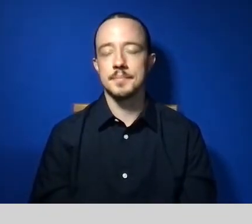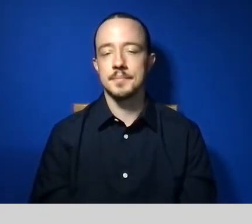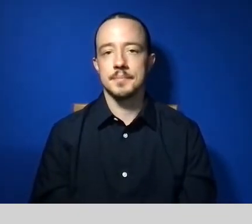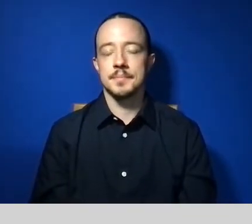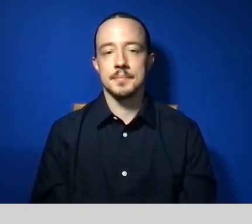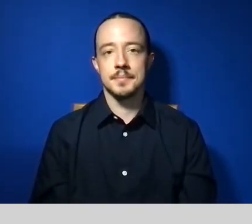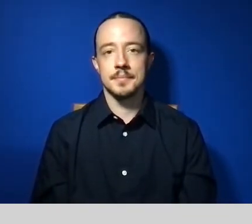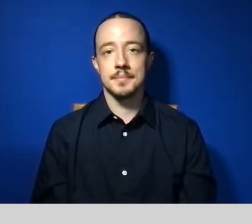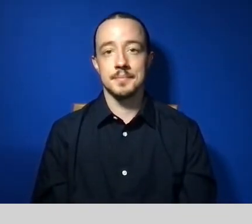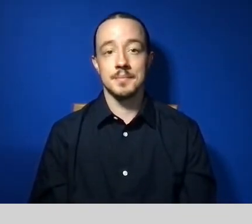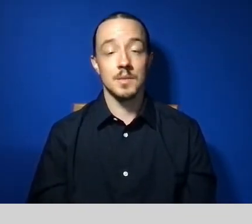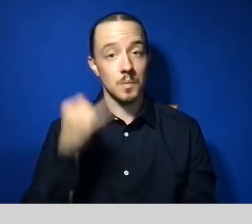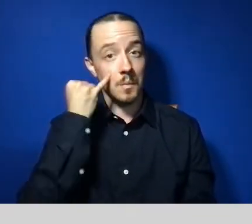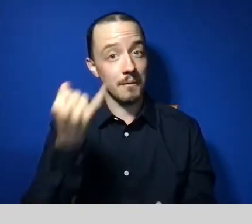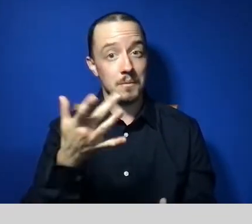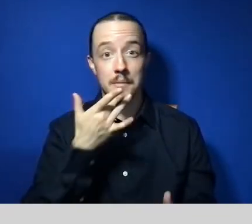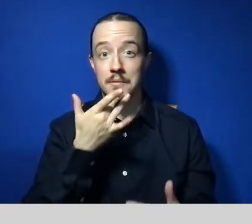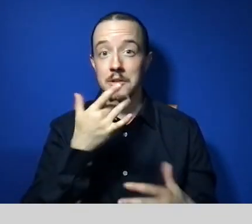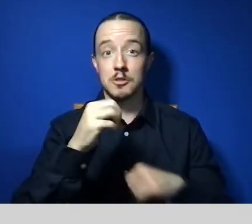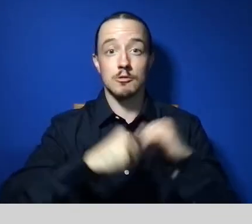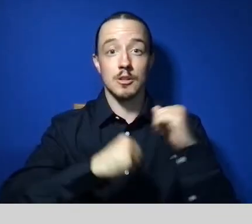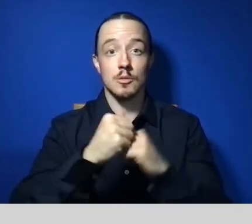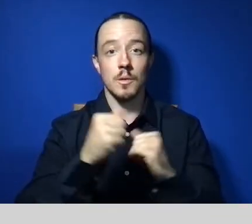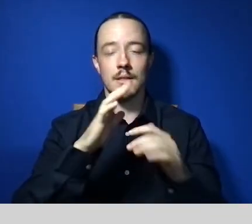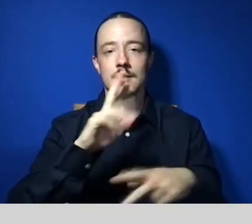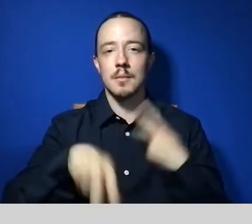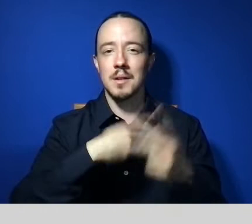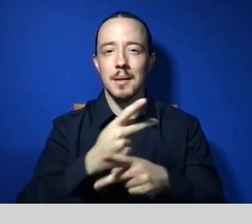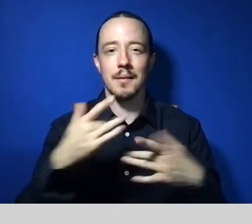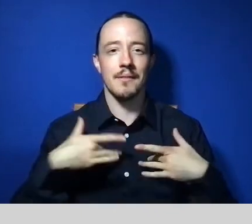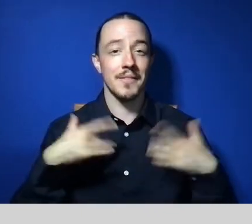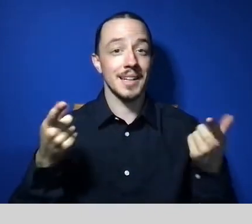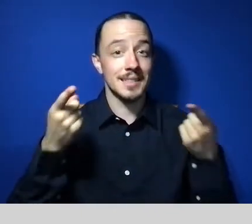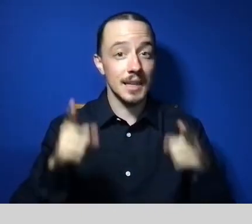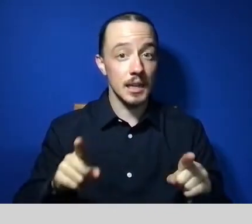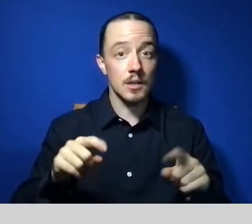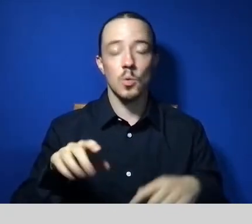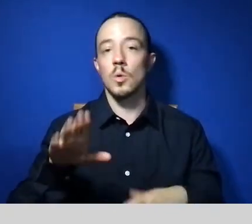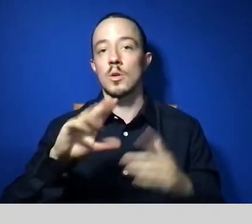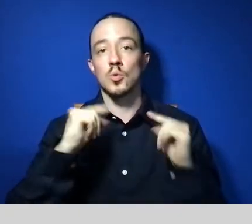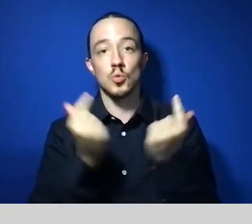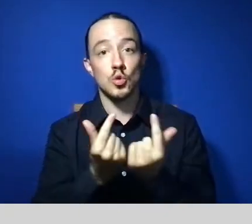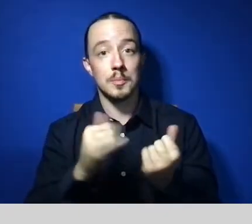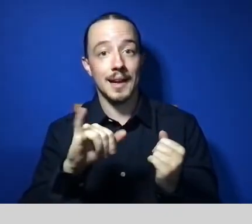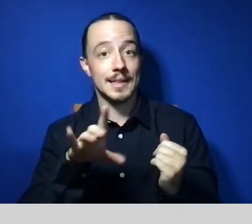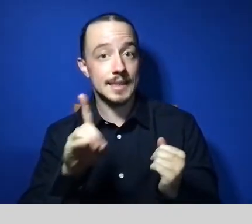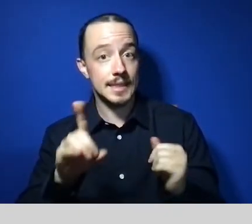Okay. And so, you know, if you want to structure a data with some kind of an event date, a group ID,